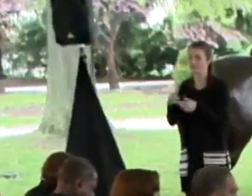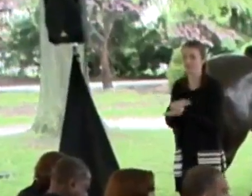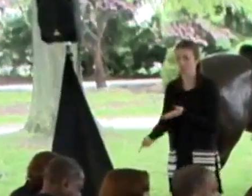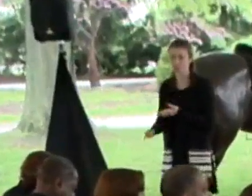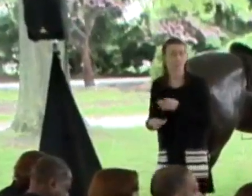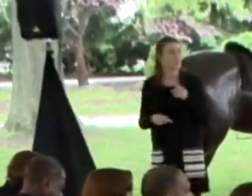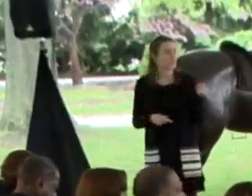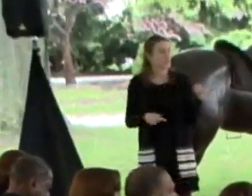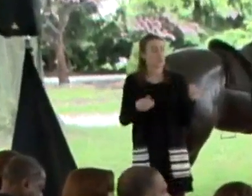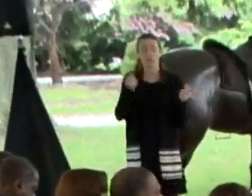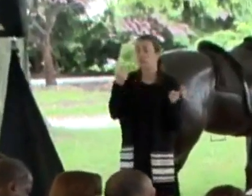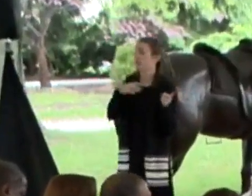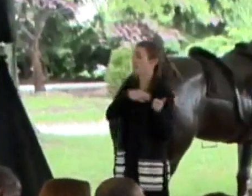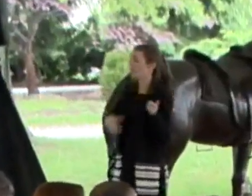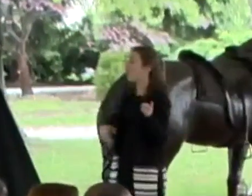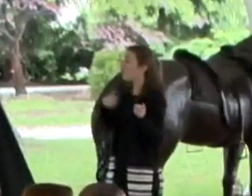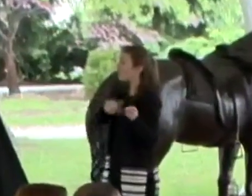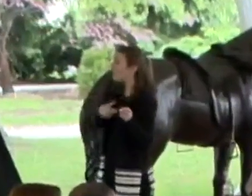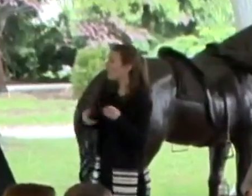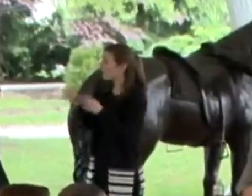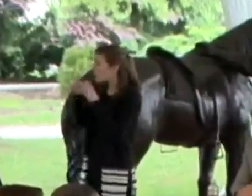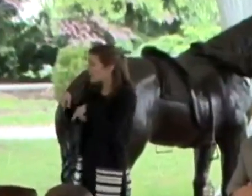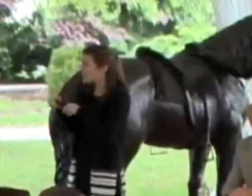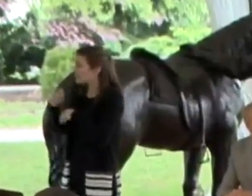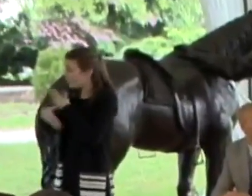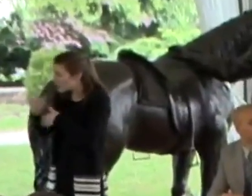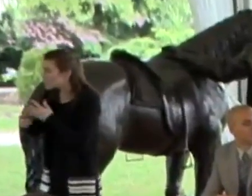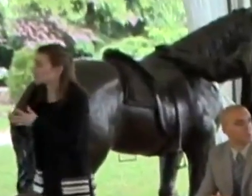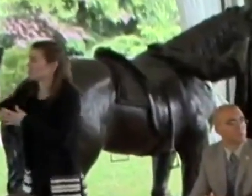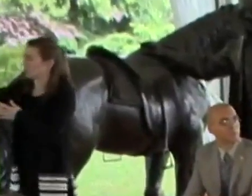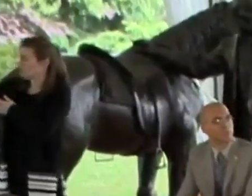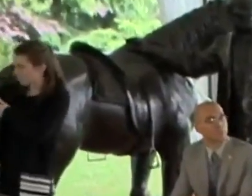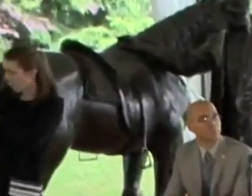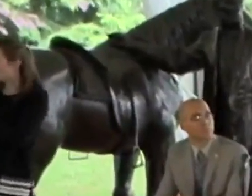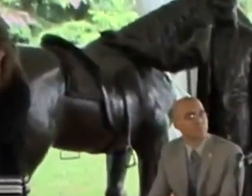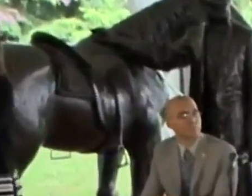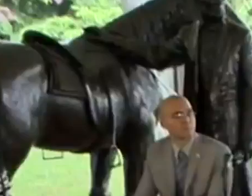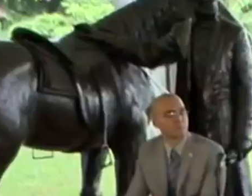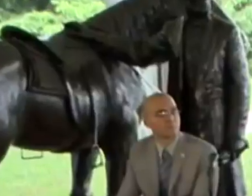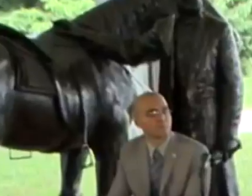RADIO SO PEOPLE WILL KNOW BECAUSE IF WE DON'T GET THE NUMBERS THIS GOES DOWN IN